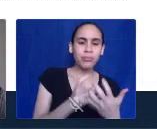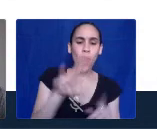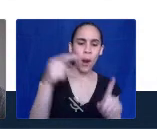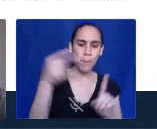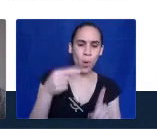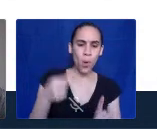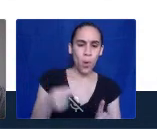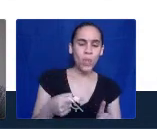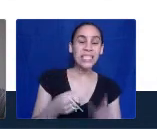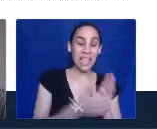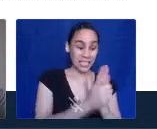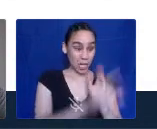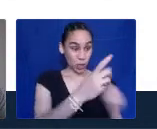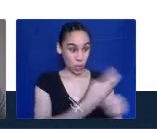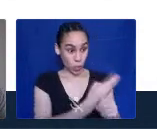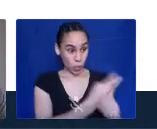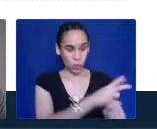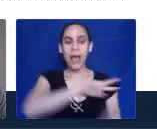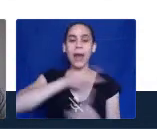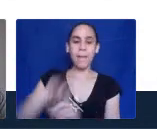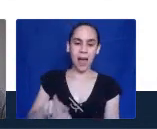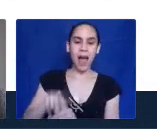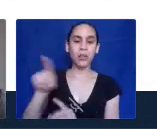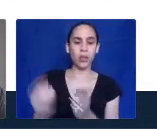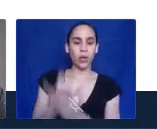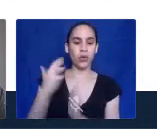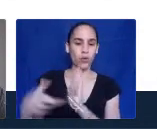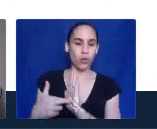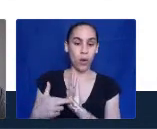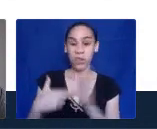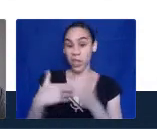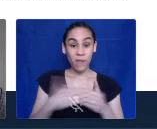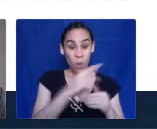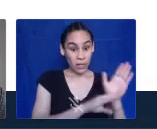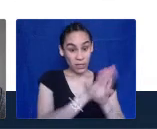you use that apply to the new role right even as a developer you're doing some pm types of